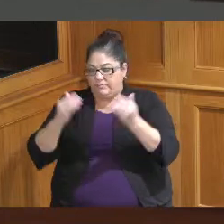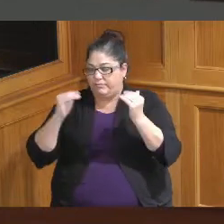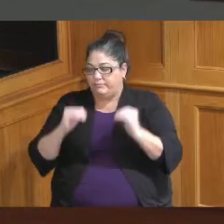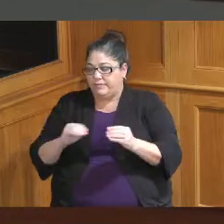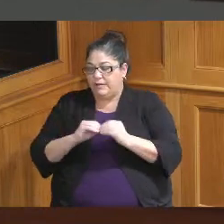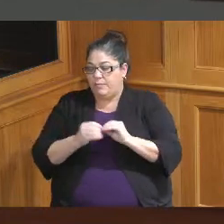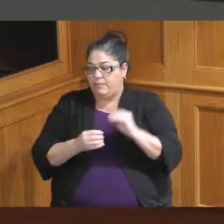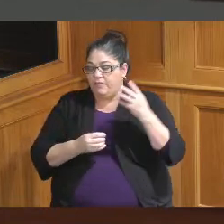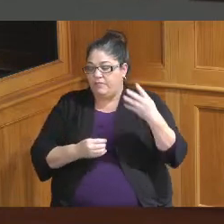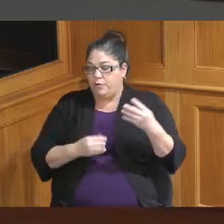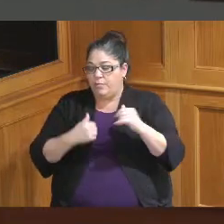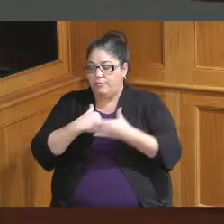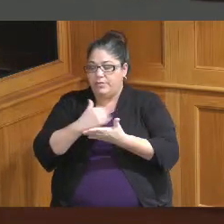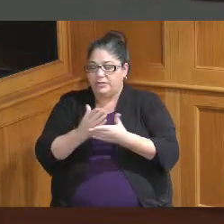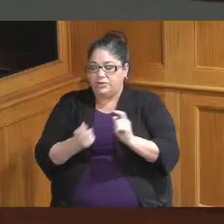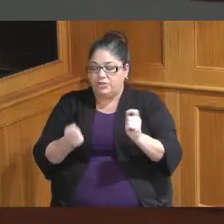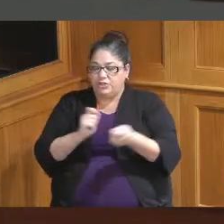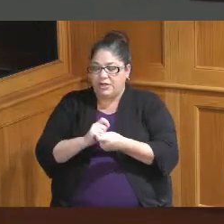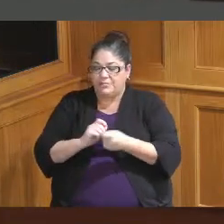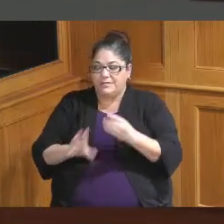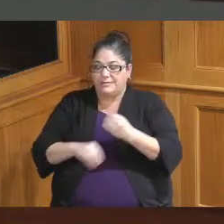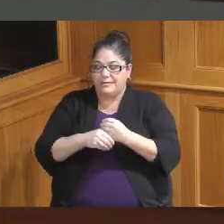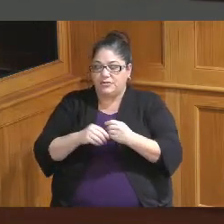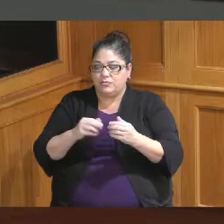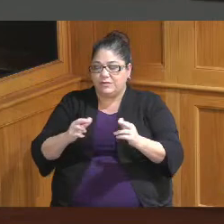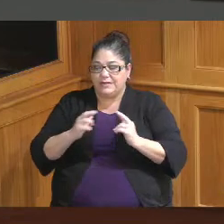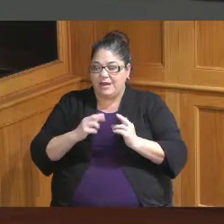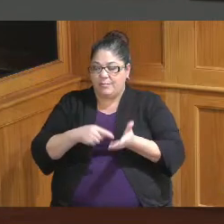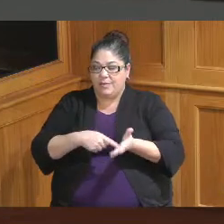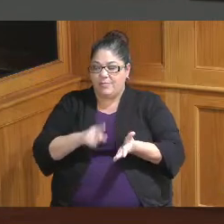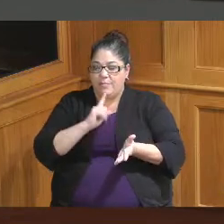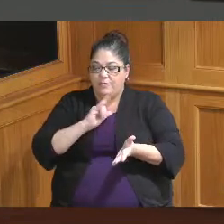is a budget adjustment there's some additional retirement payments so that we can make all the